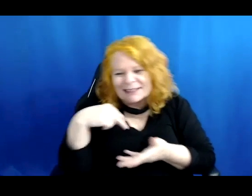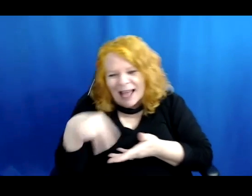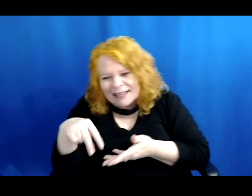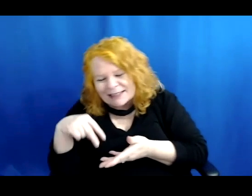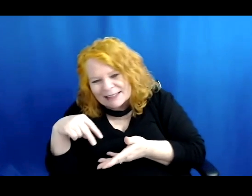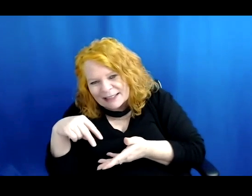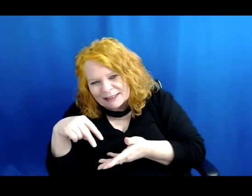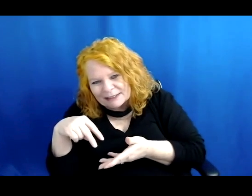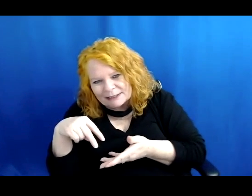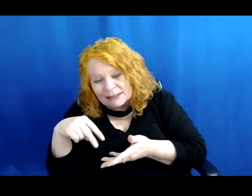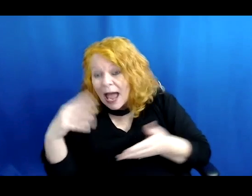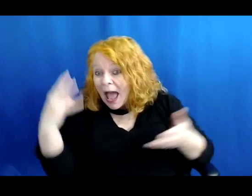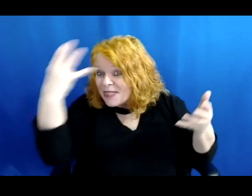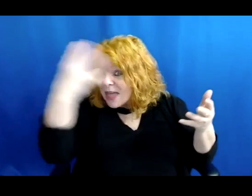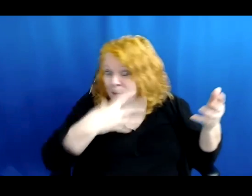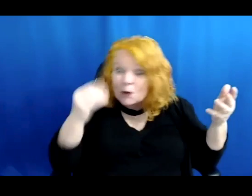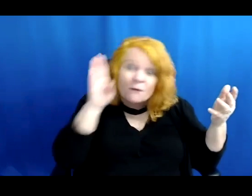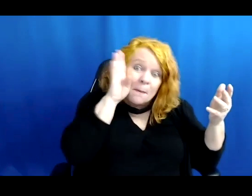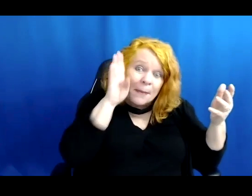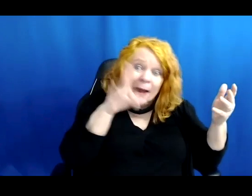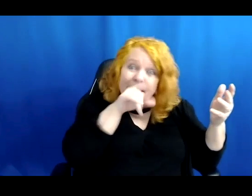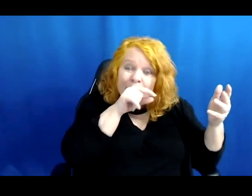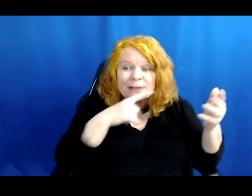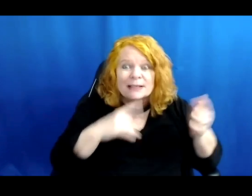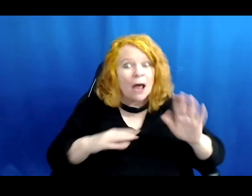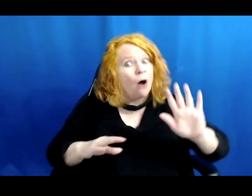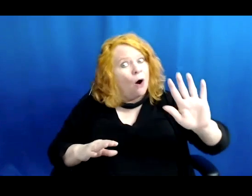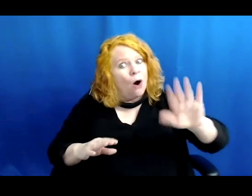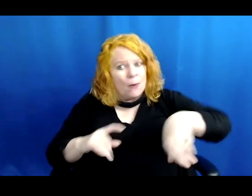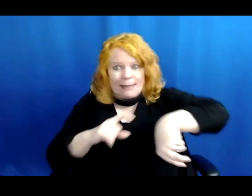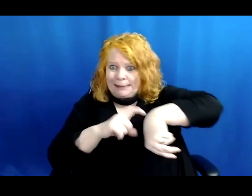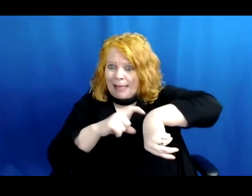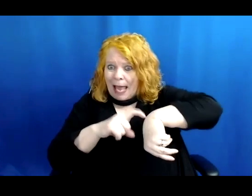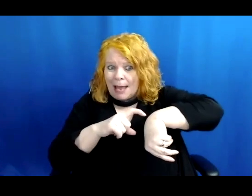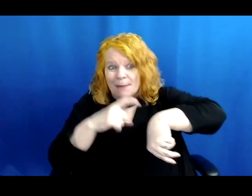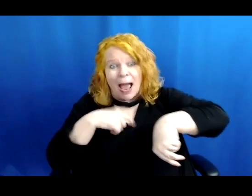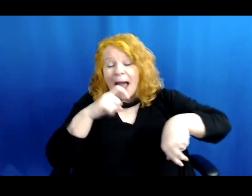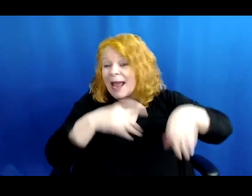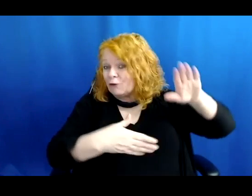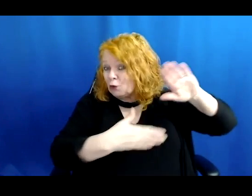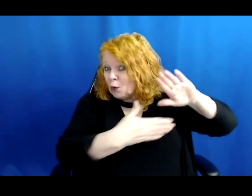Then Beautiful Betty Bird said “It's really time for me to go now and find some other